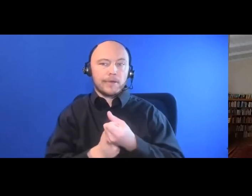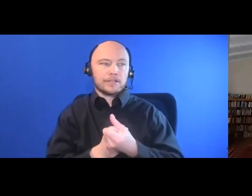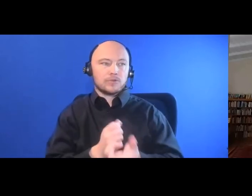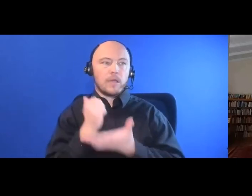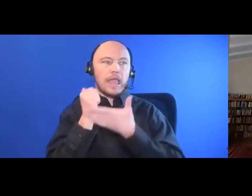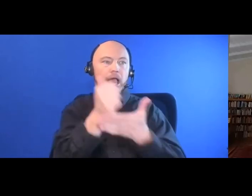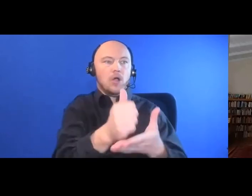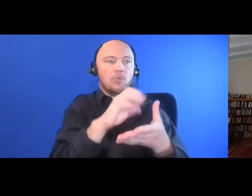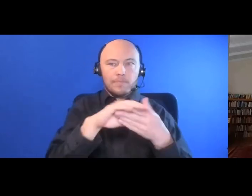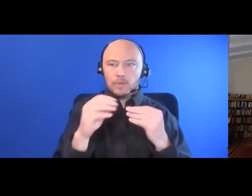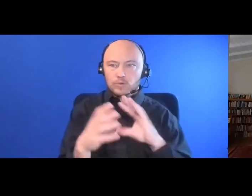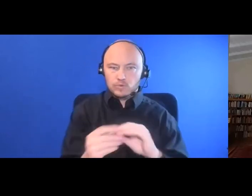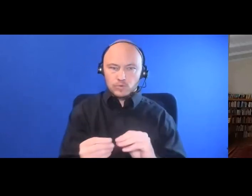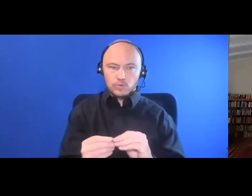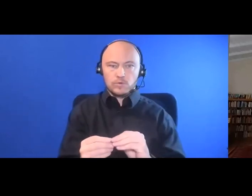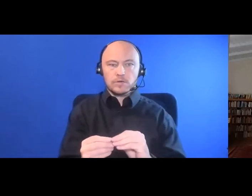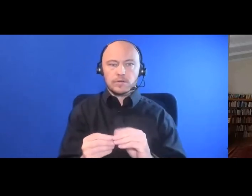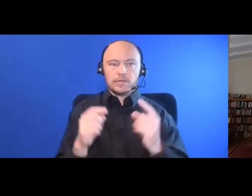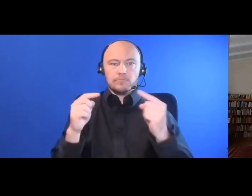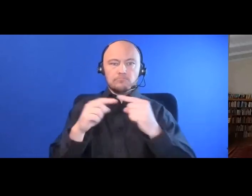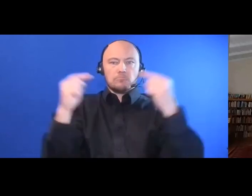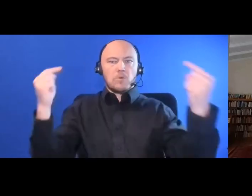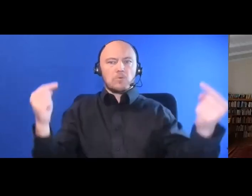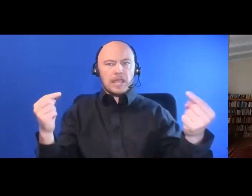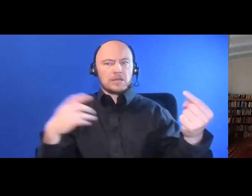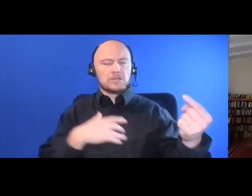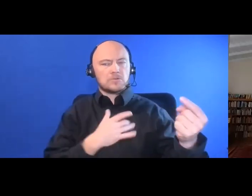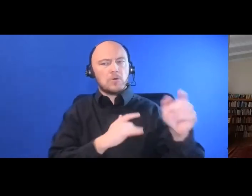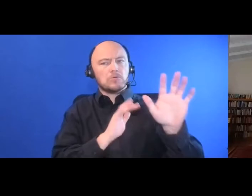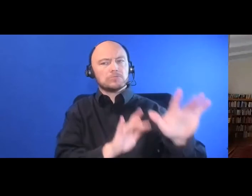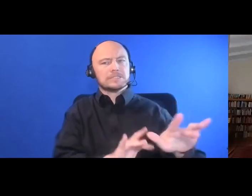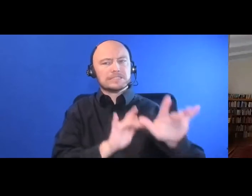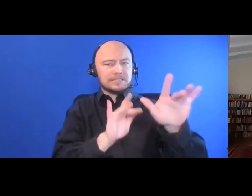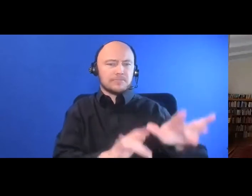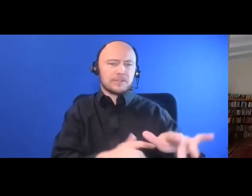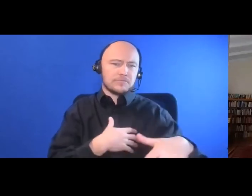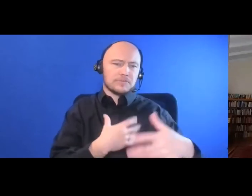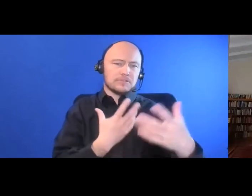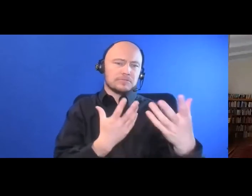make a protagonist look sympathetic because they're so kind of a disabled person,